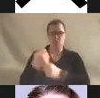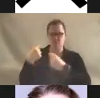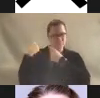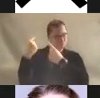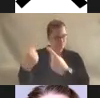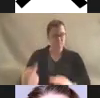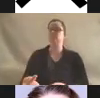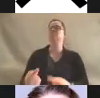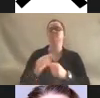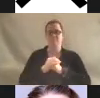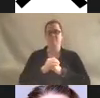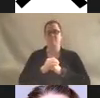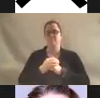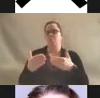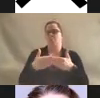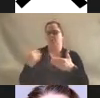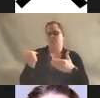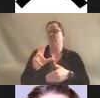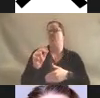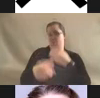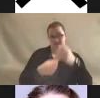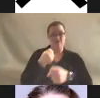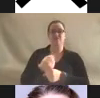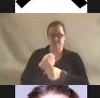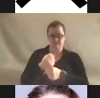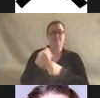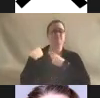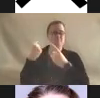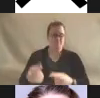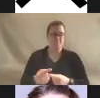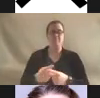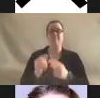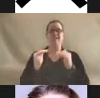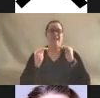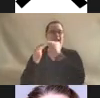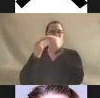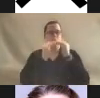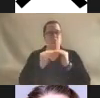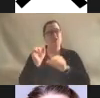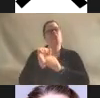going on 30 years. But equity work in government for 22 years.